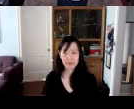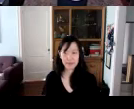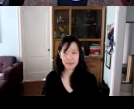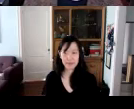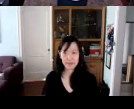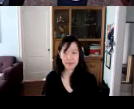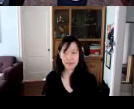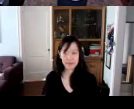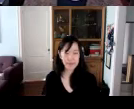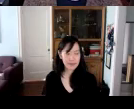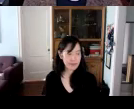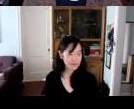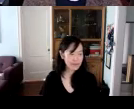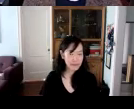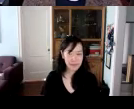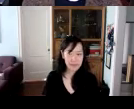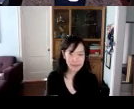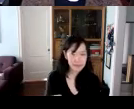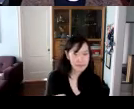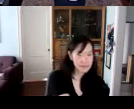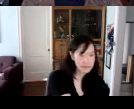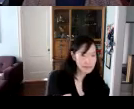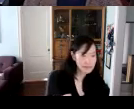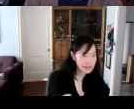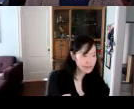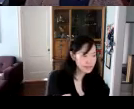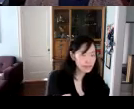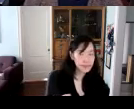and submit your final report. If either of the blue buttons on the